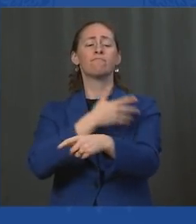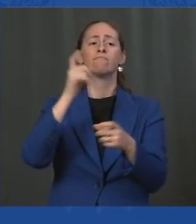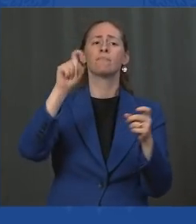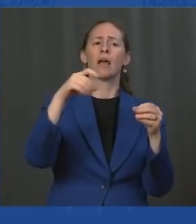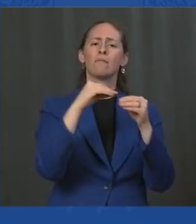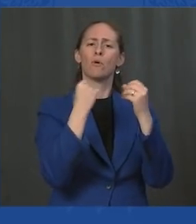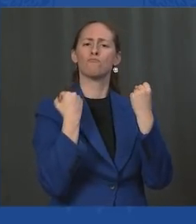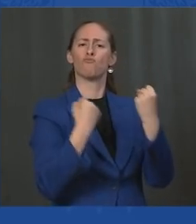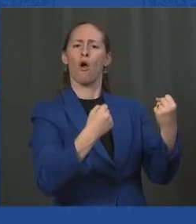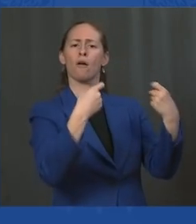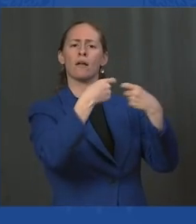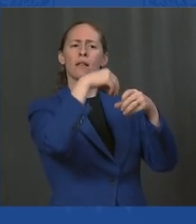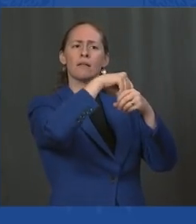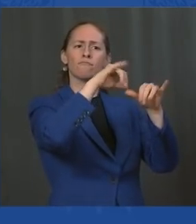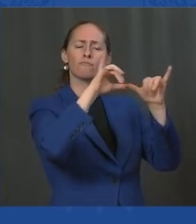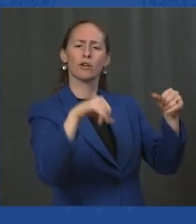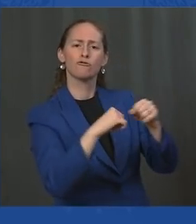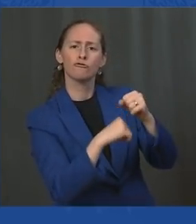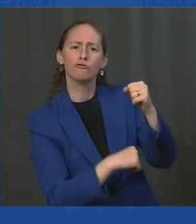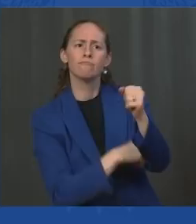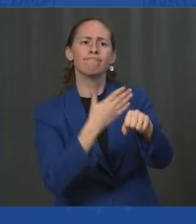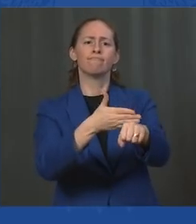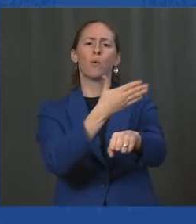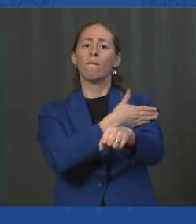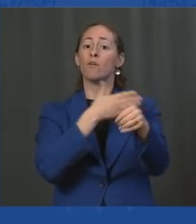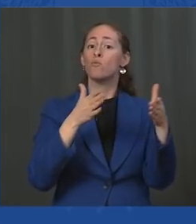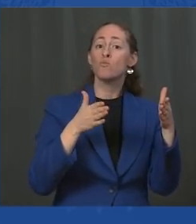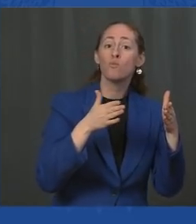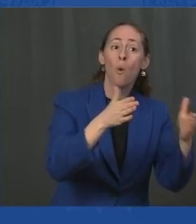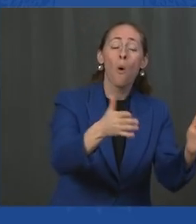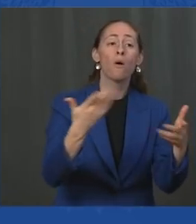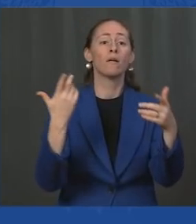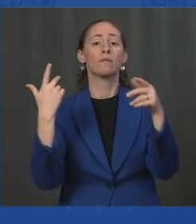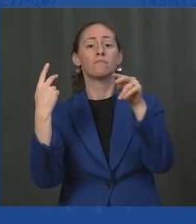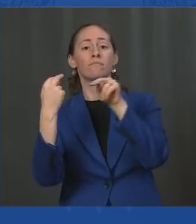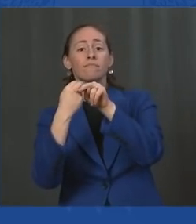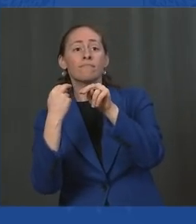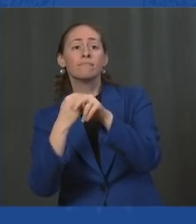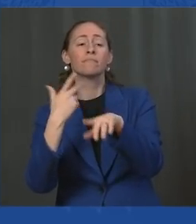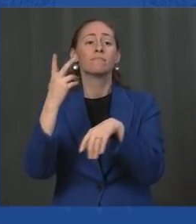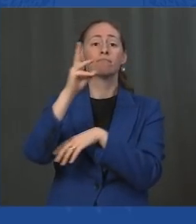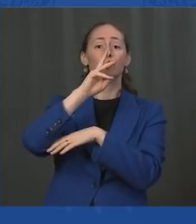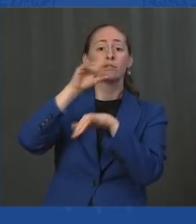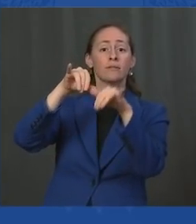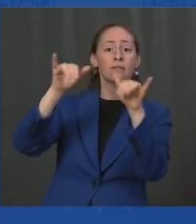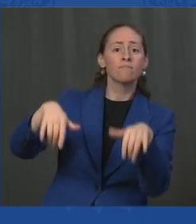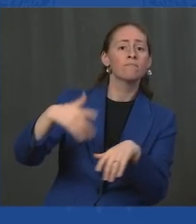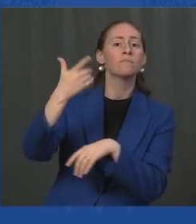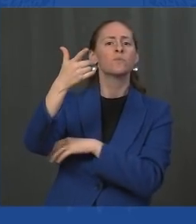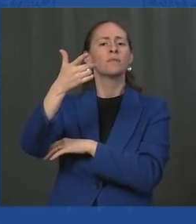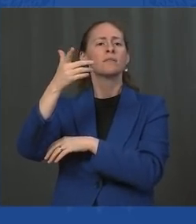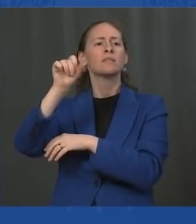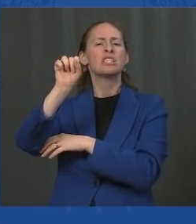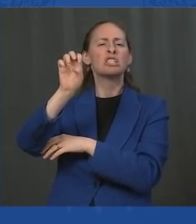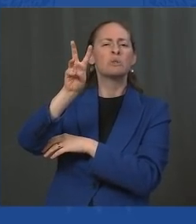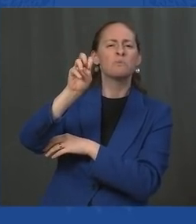our water systems, sewer and draining systems, electric grids and transmission lines,